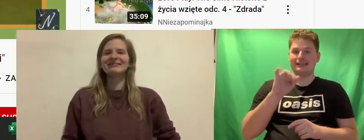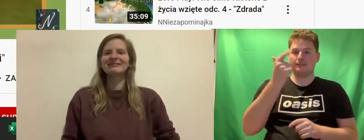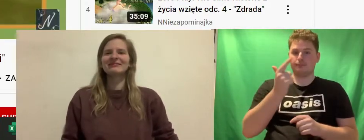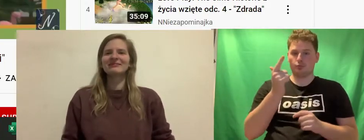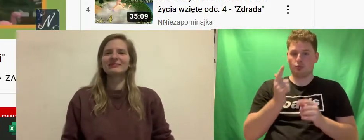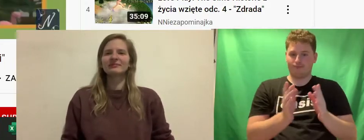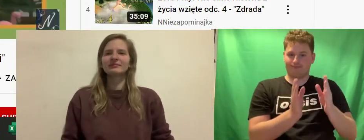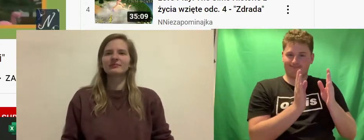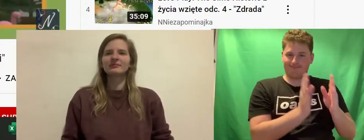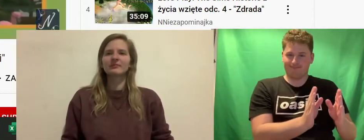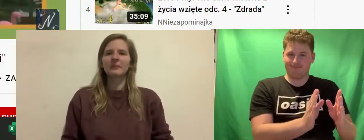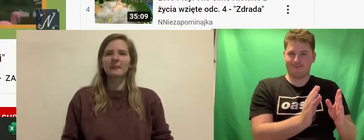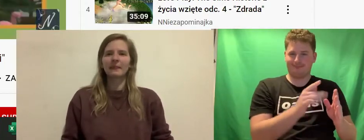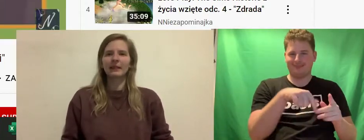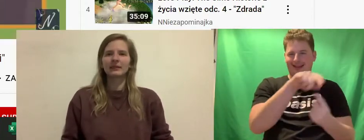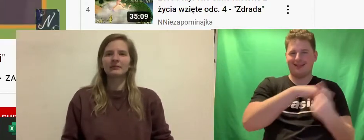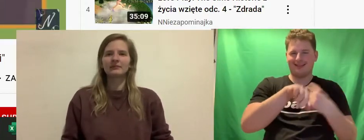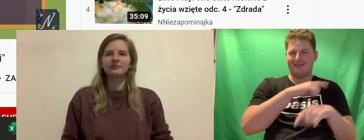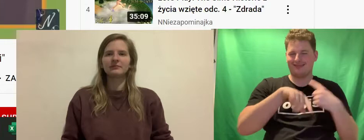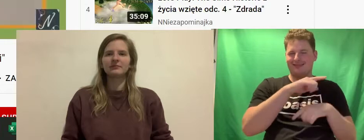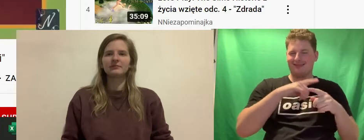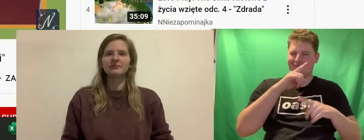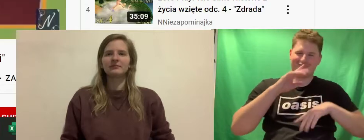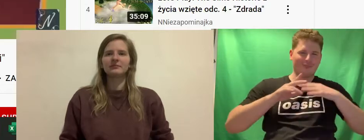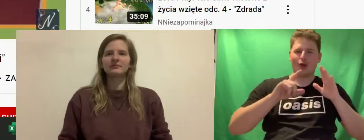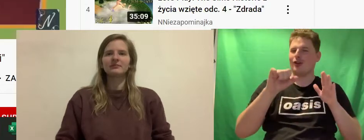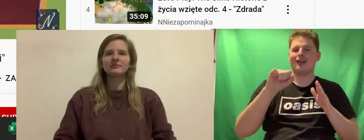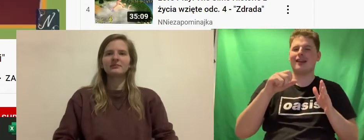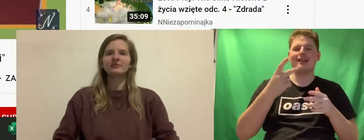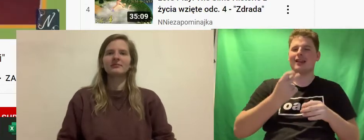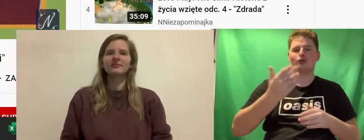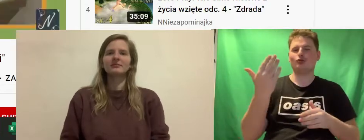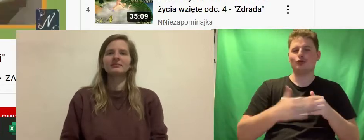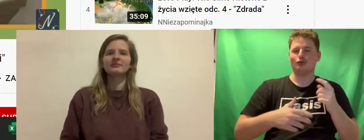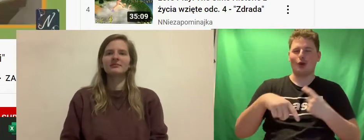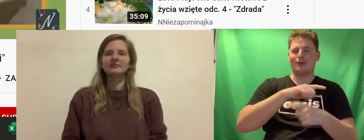A: what are Sims stories? I'll explain Sims 1 - endless games, right? there is no end when